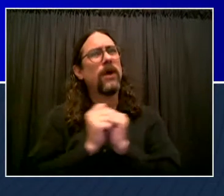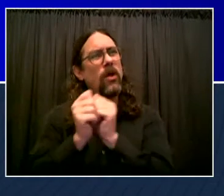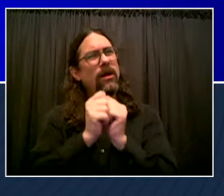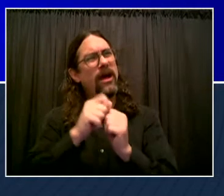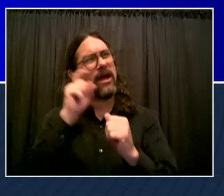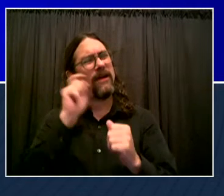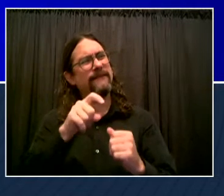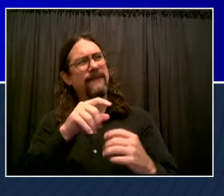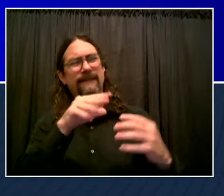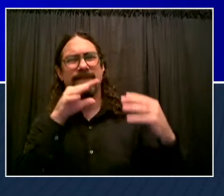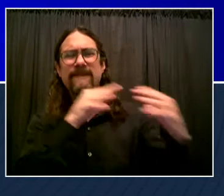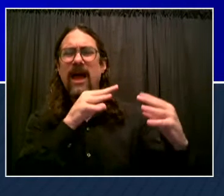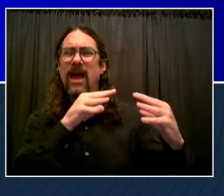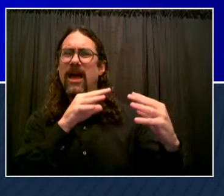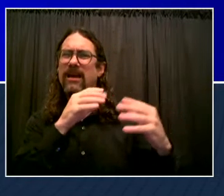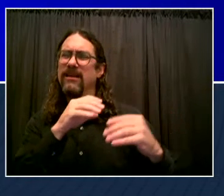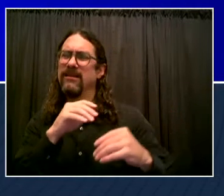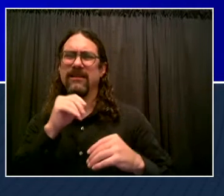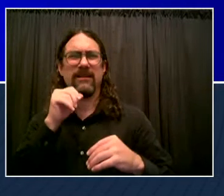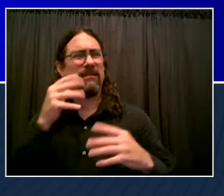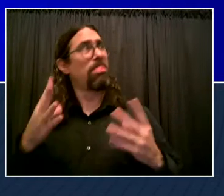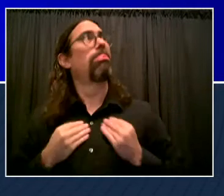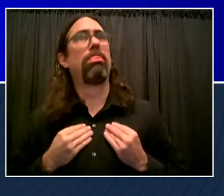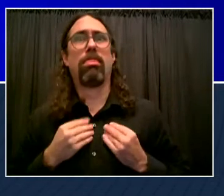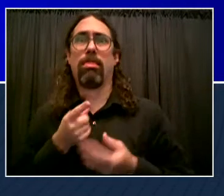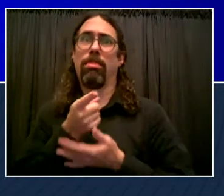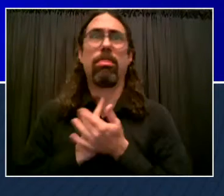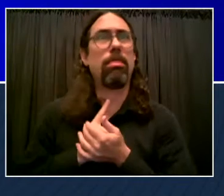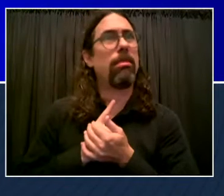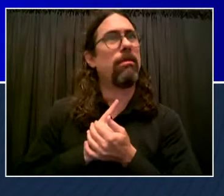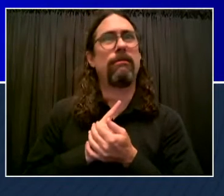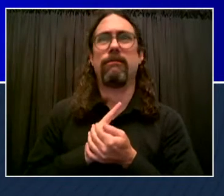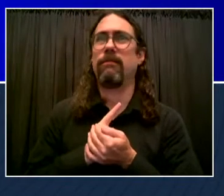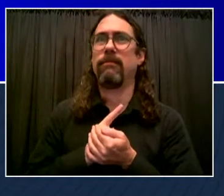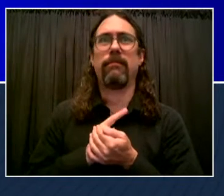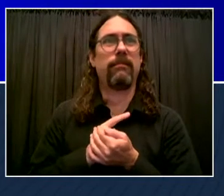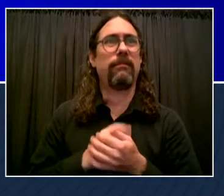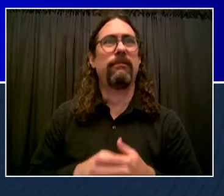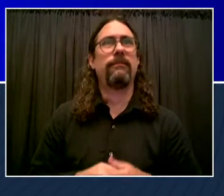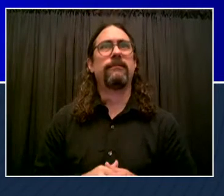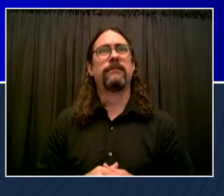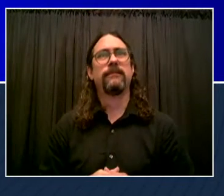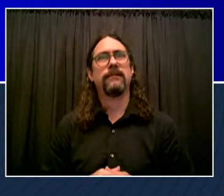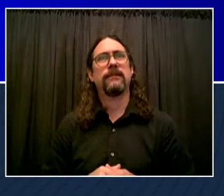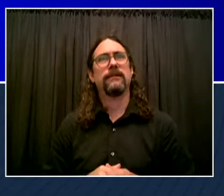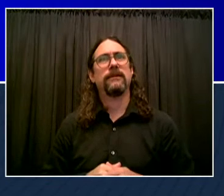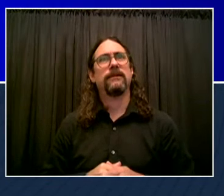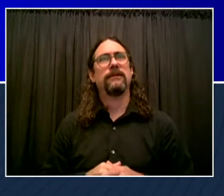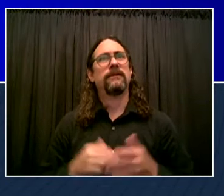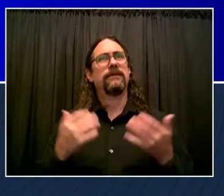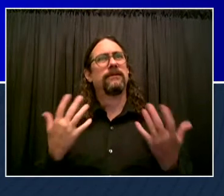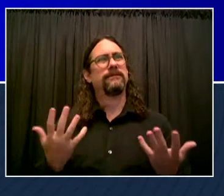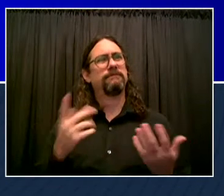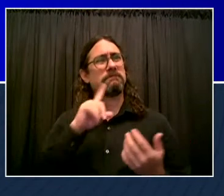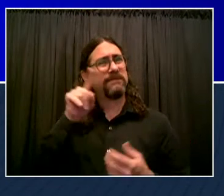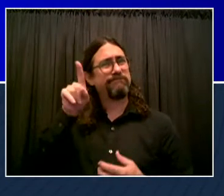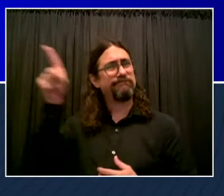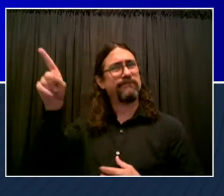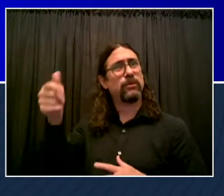WE CAN TELL THAT THIS ACTION IS PROFOUNDLY UNACCEPTABLE. ON